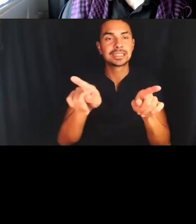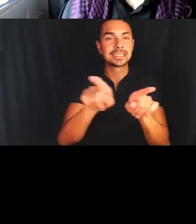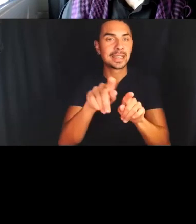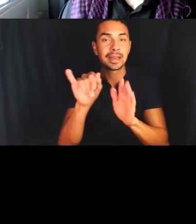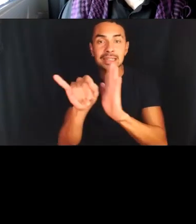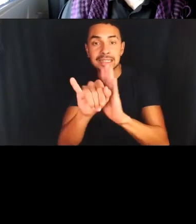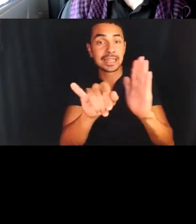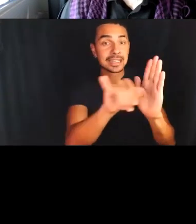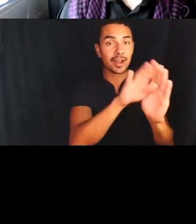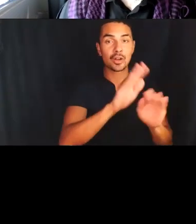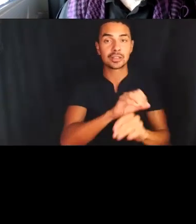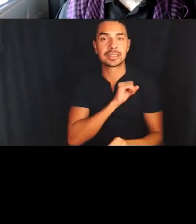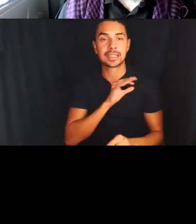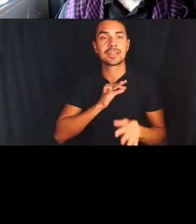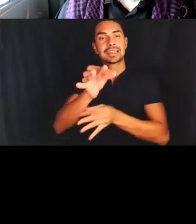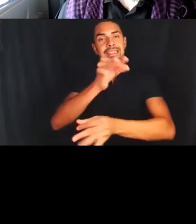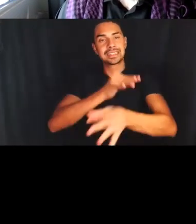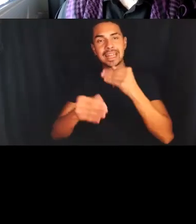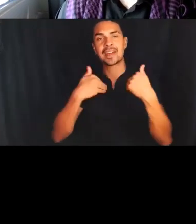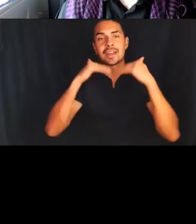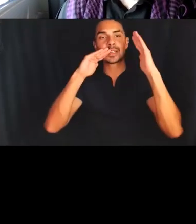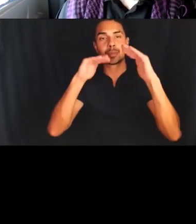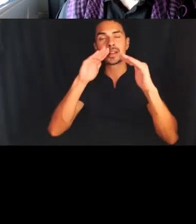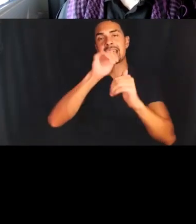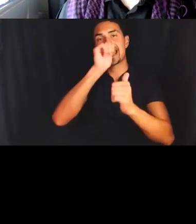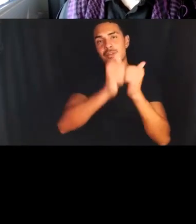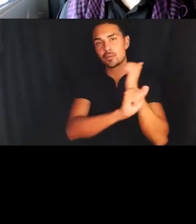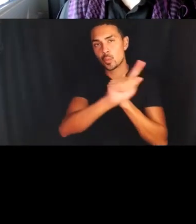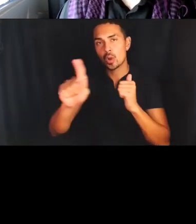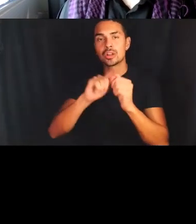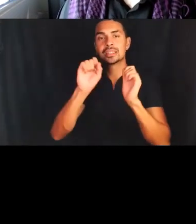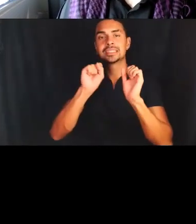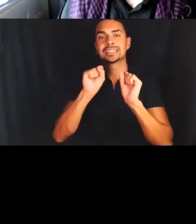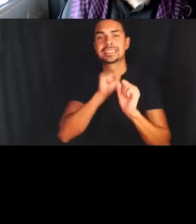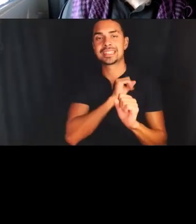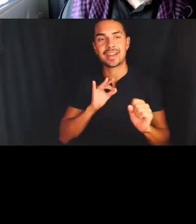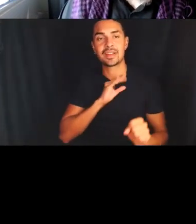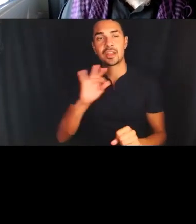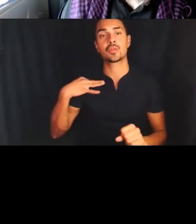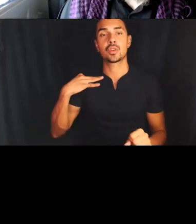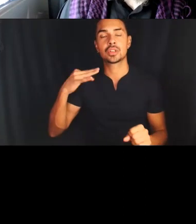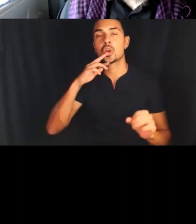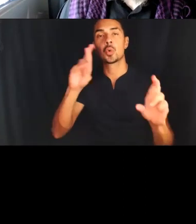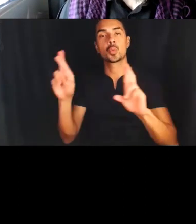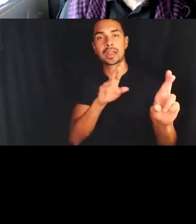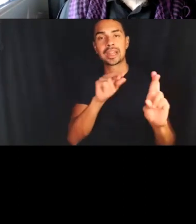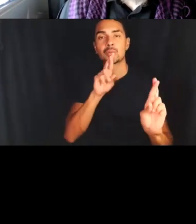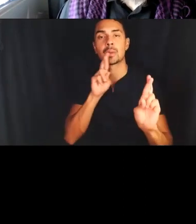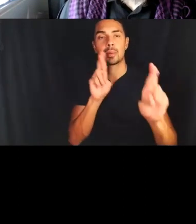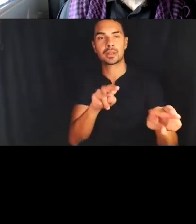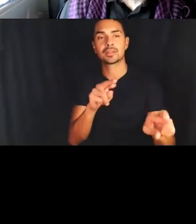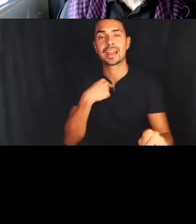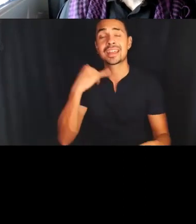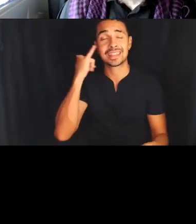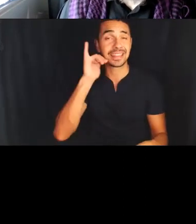that everyone on their staff and their volunteers can be, can all be ready and all be responsive.